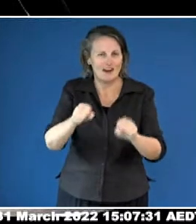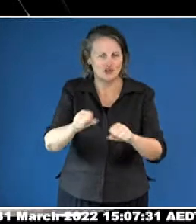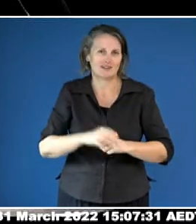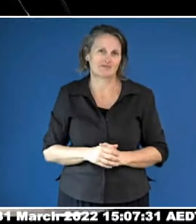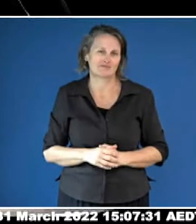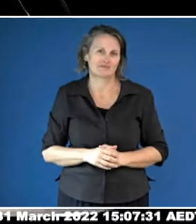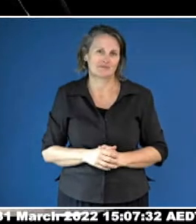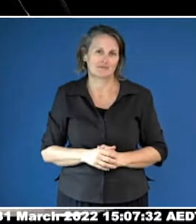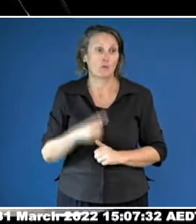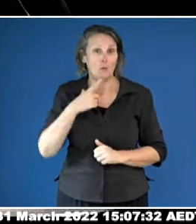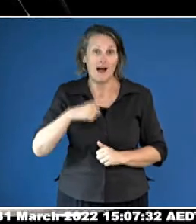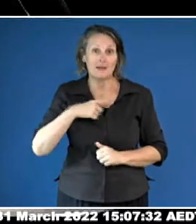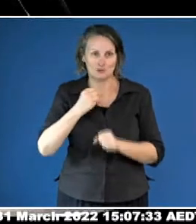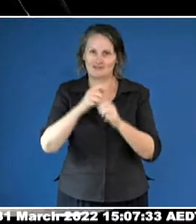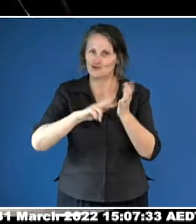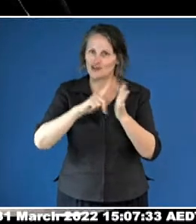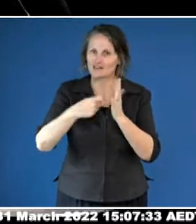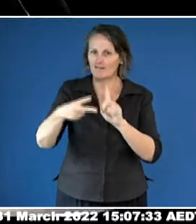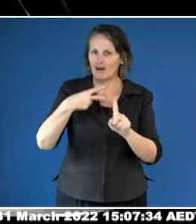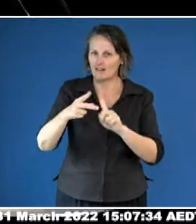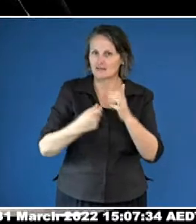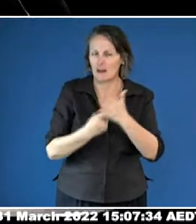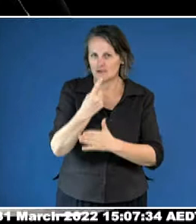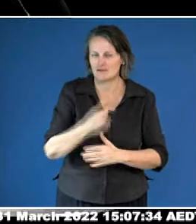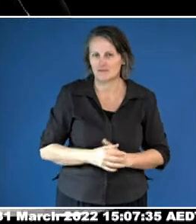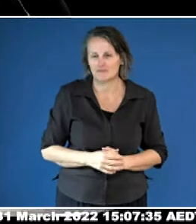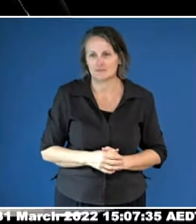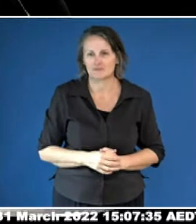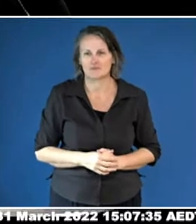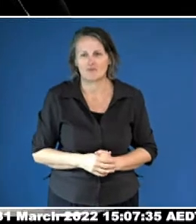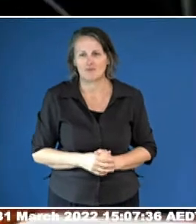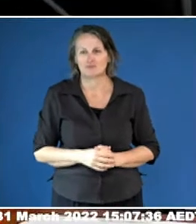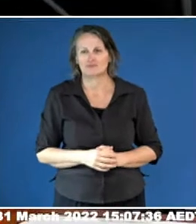I think we have got some representatives of the NDIA coming to give